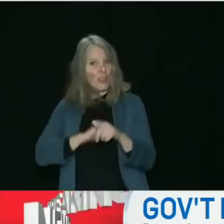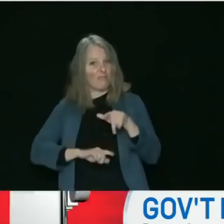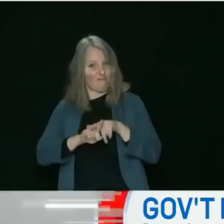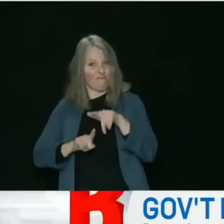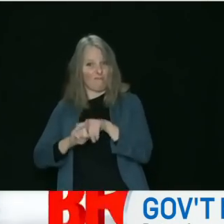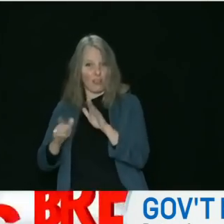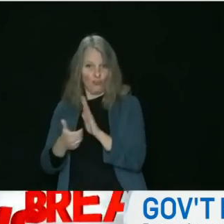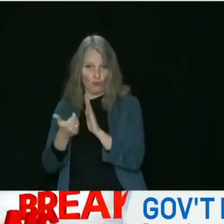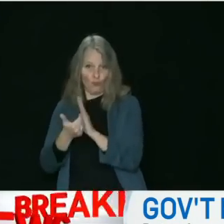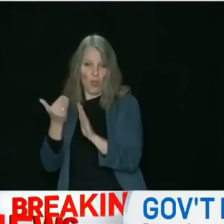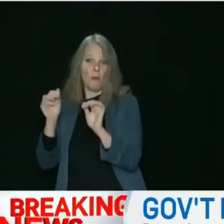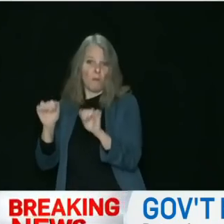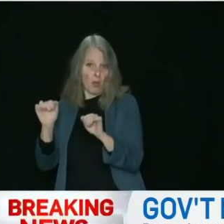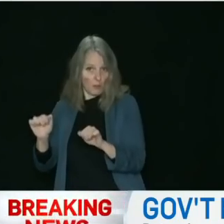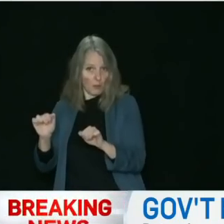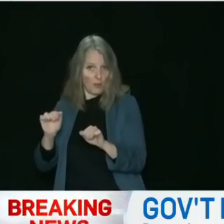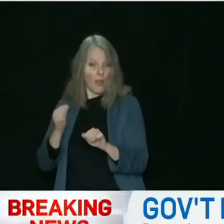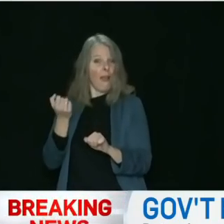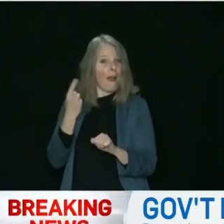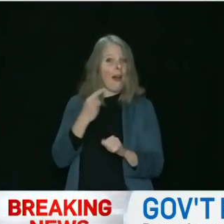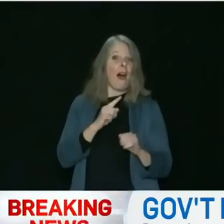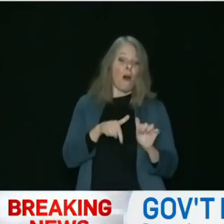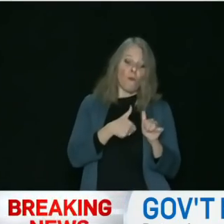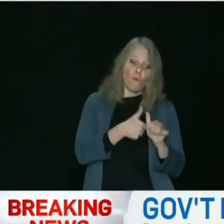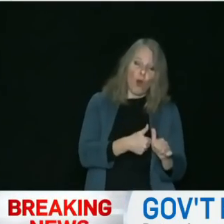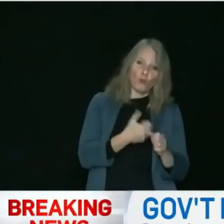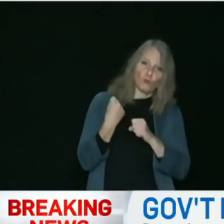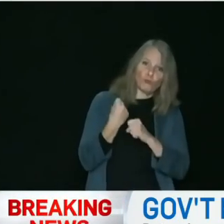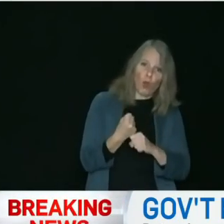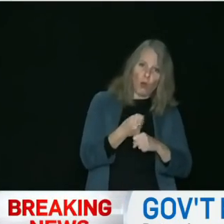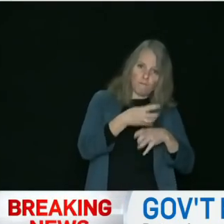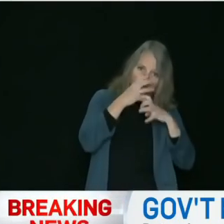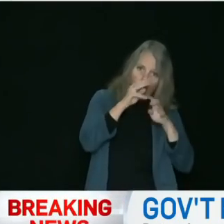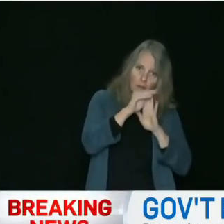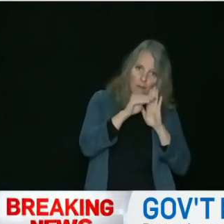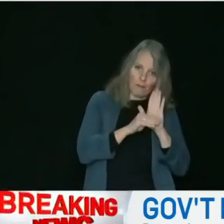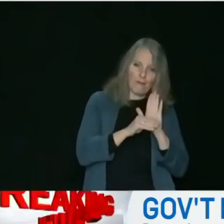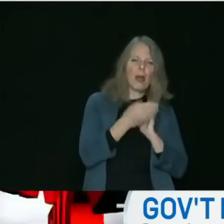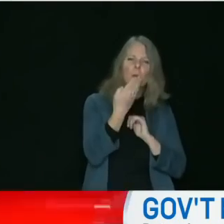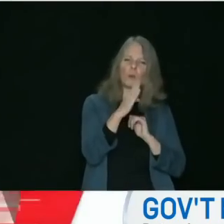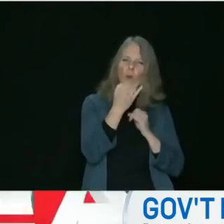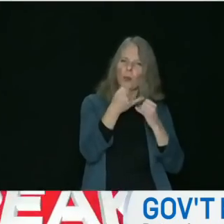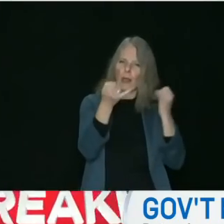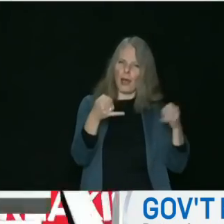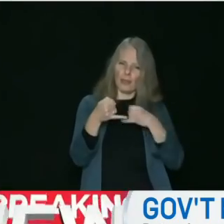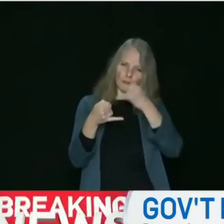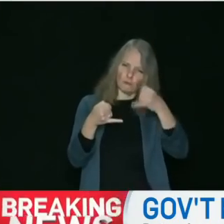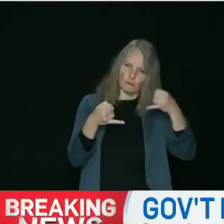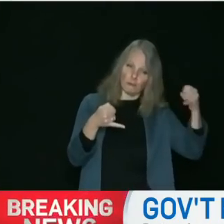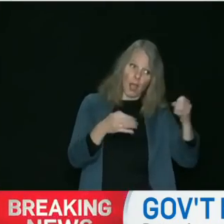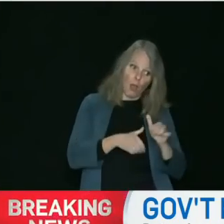MEASURES M THE OMICRON WAVE COULD HAVE PEAKED AT 300,000